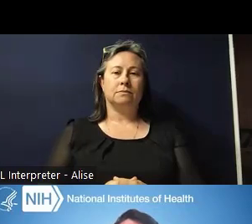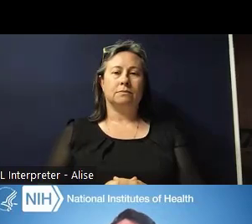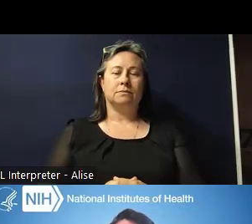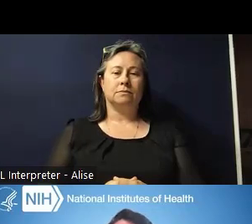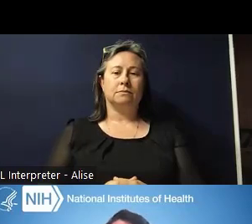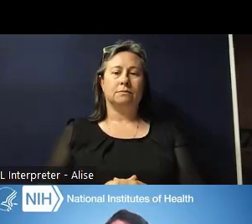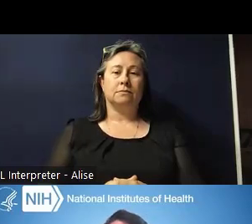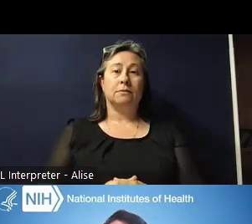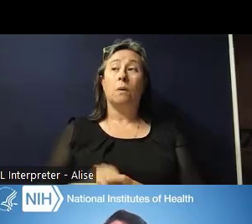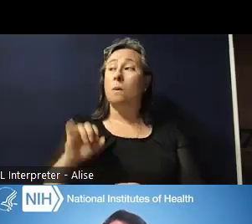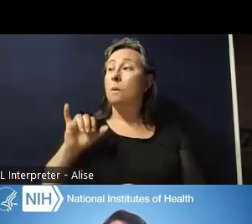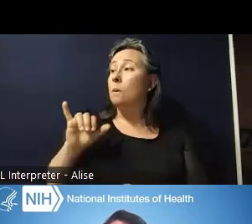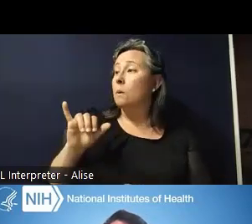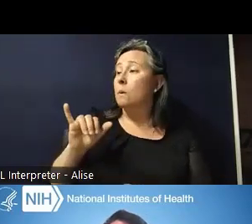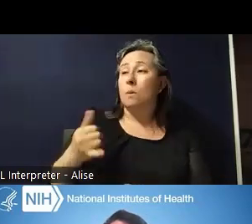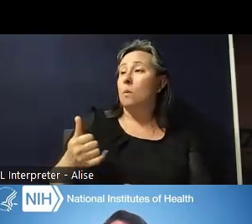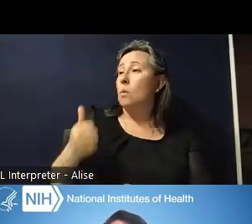Uh-oh, it won't let you check more than one?